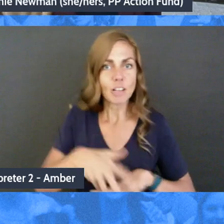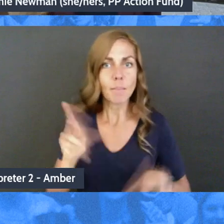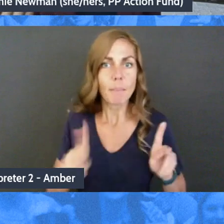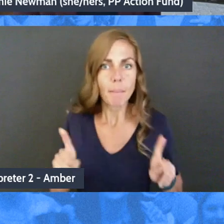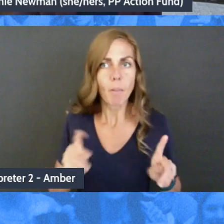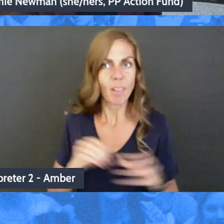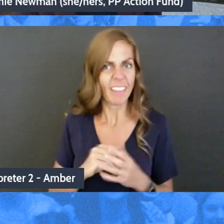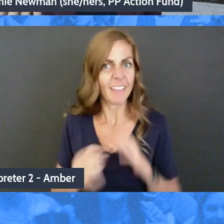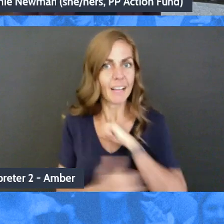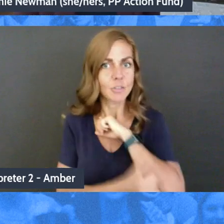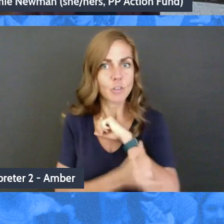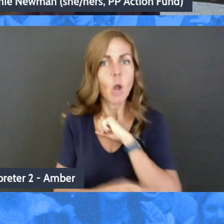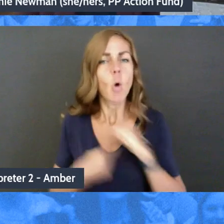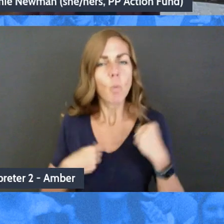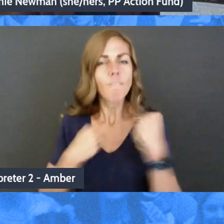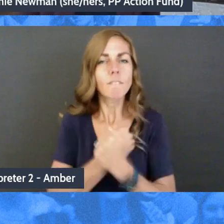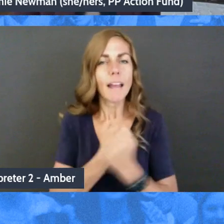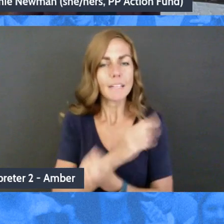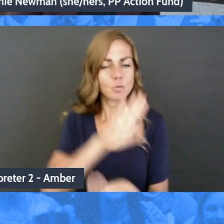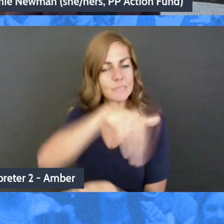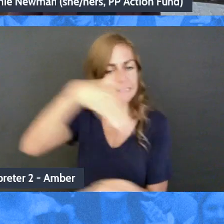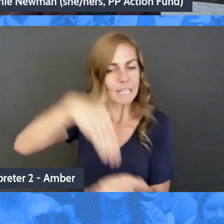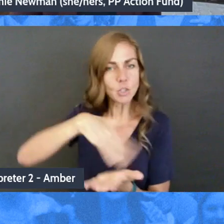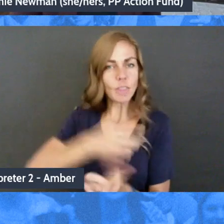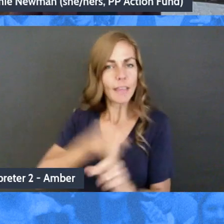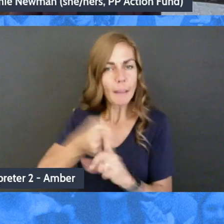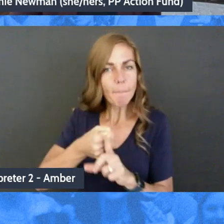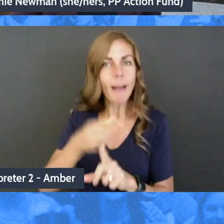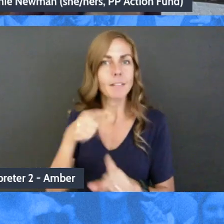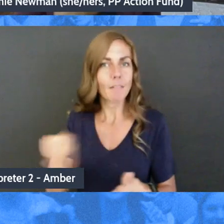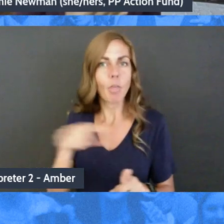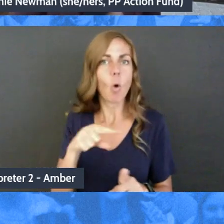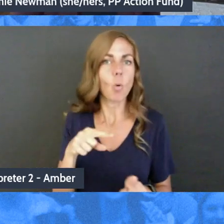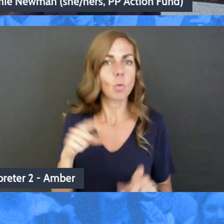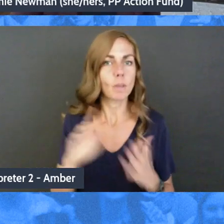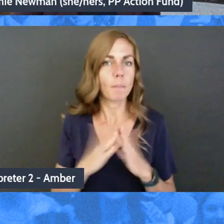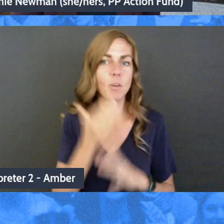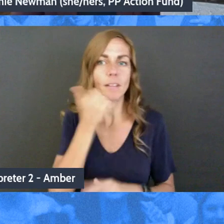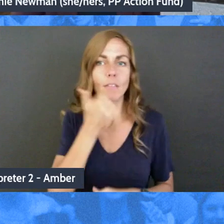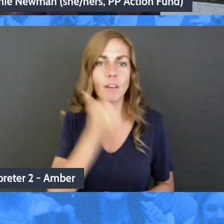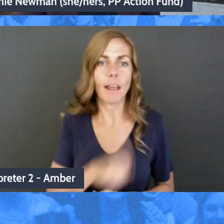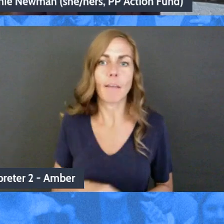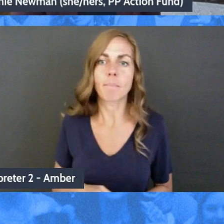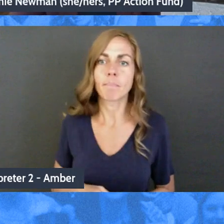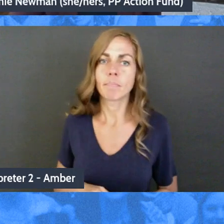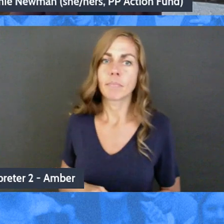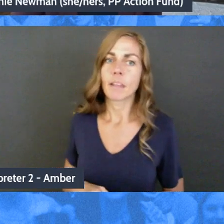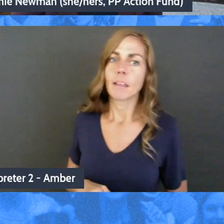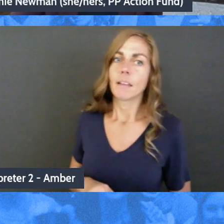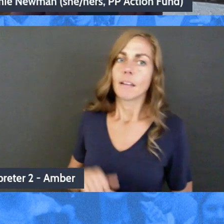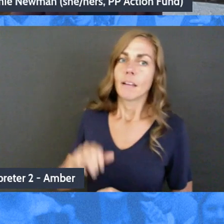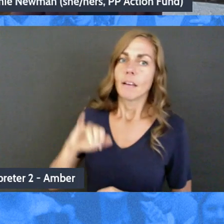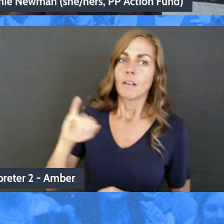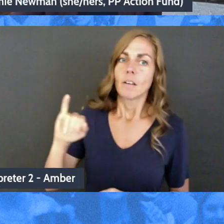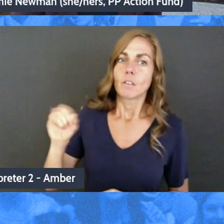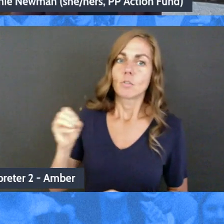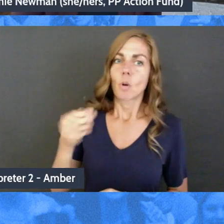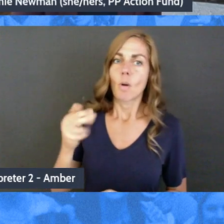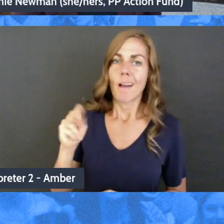the impact of those communities every single day. So yeah. Yeah, absolutely. Centering is exactly right.